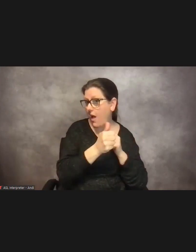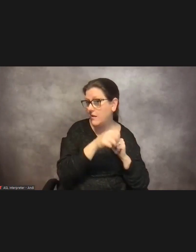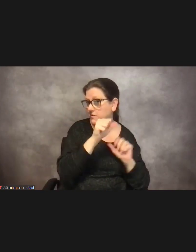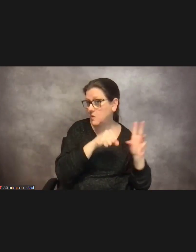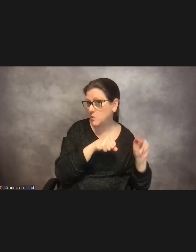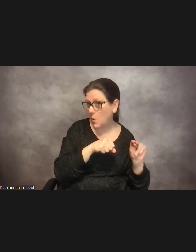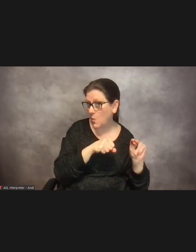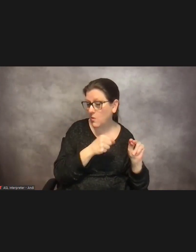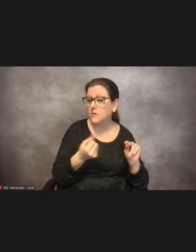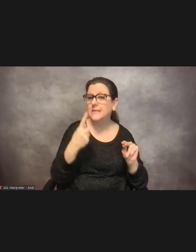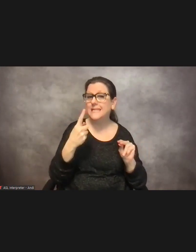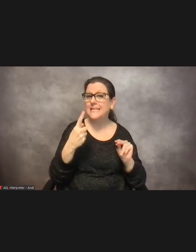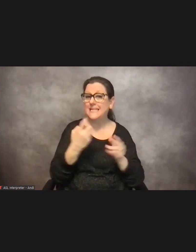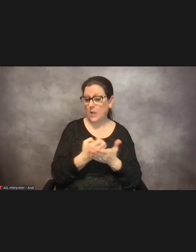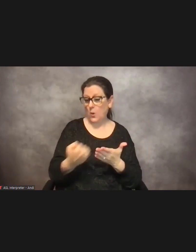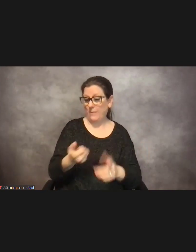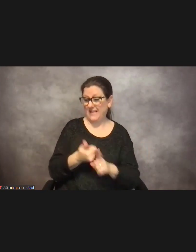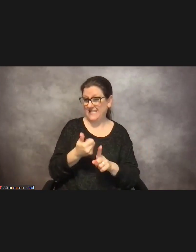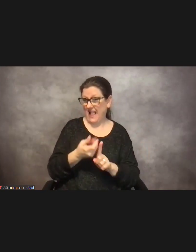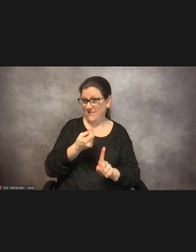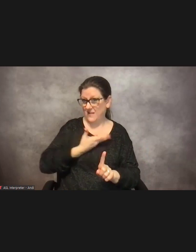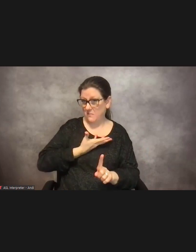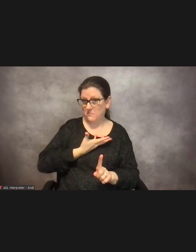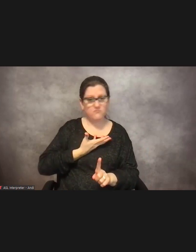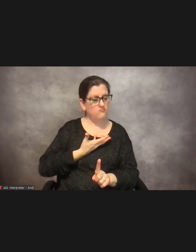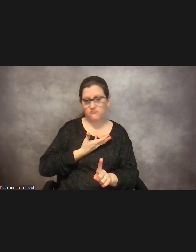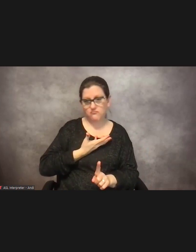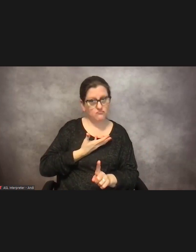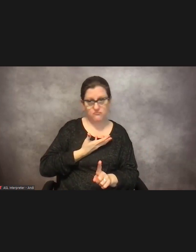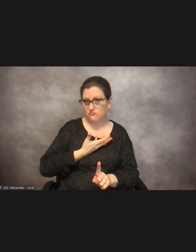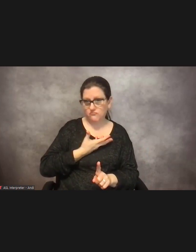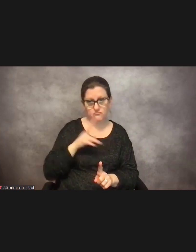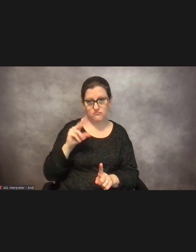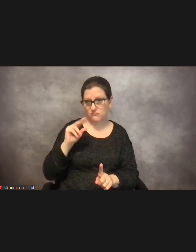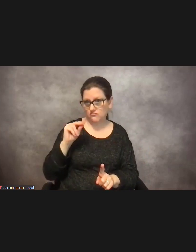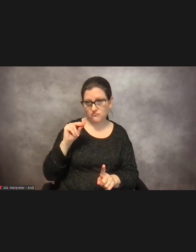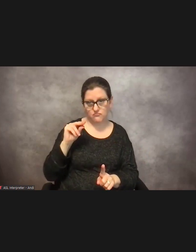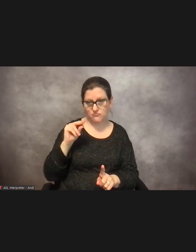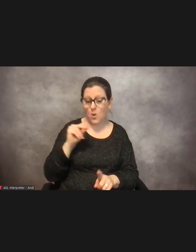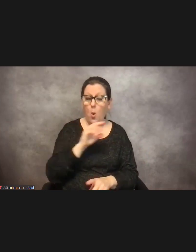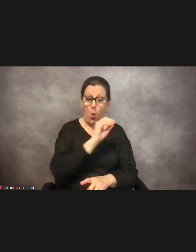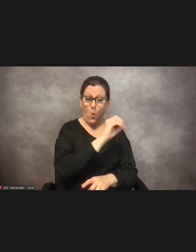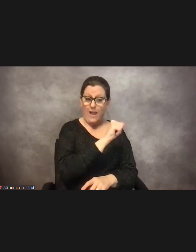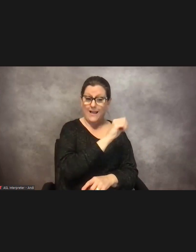device itself does not produce that result, as is the case in OAE